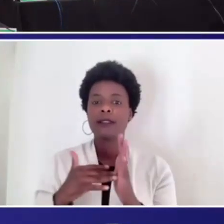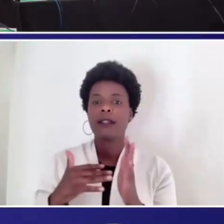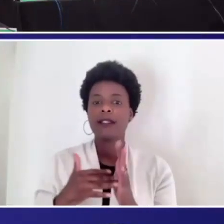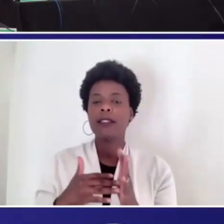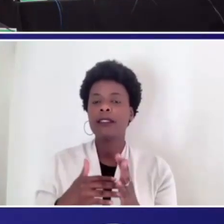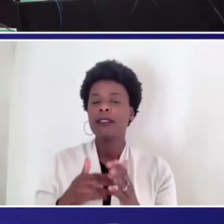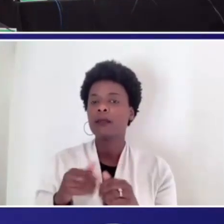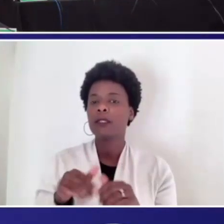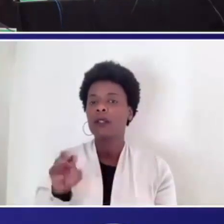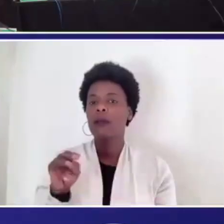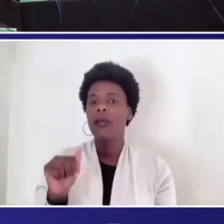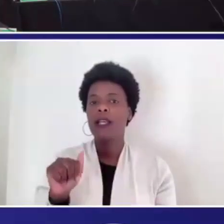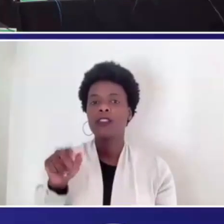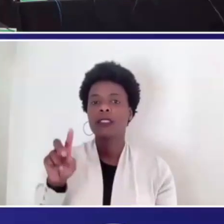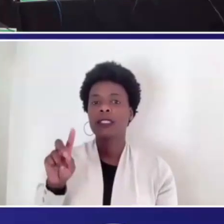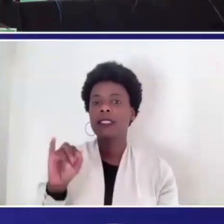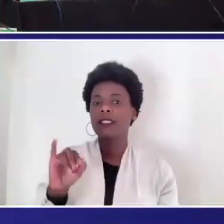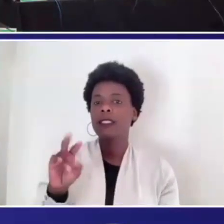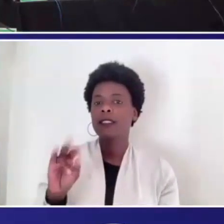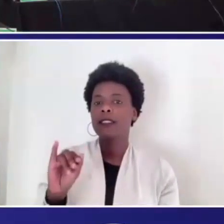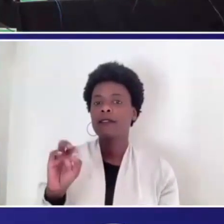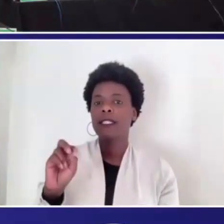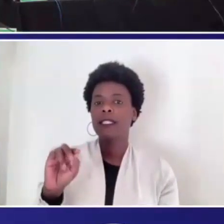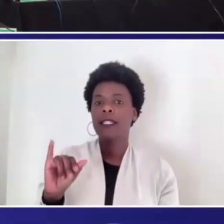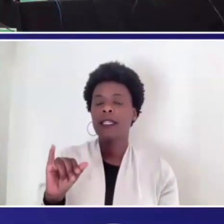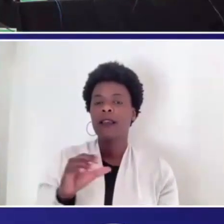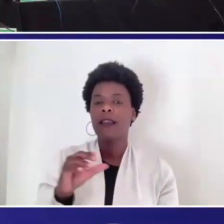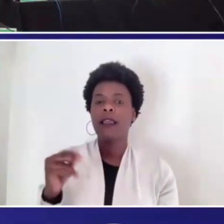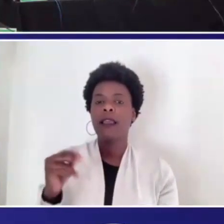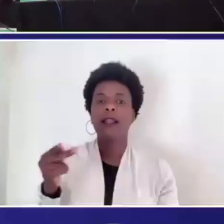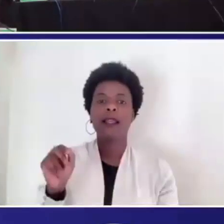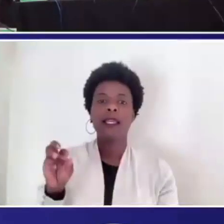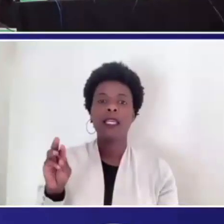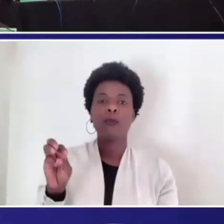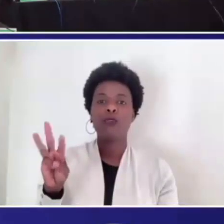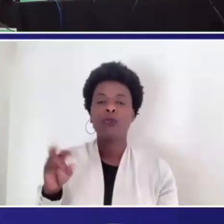and masters in Hebrew letters. We would have that grouping. And then by